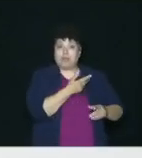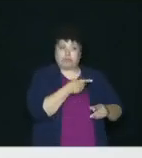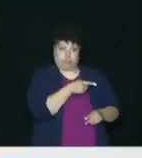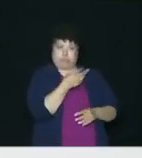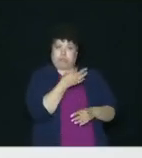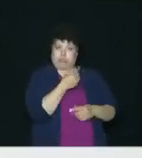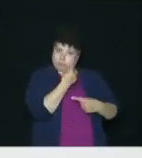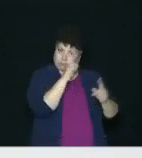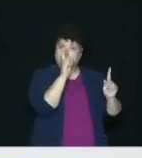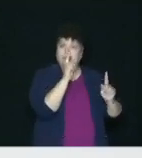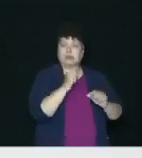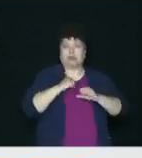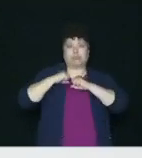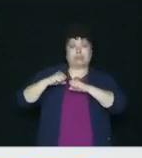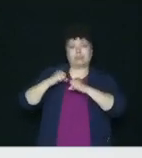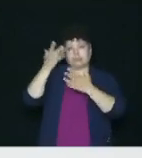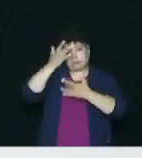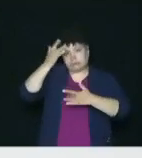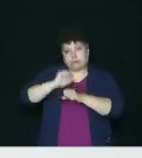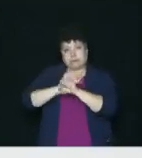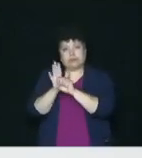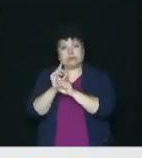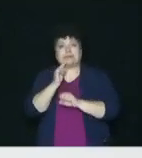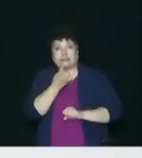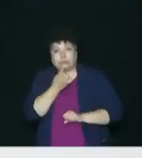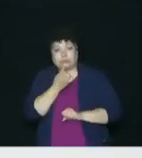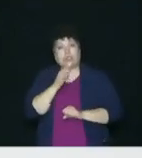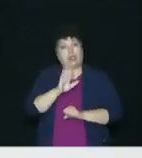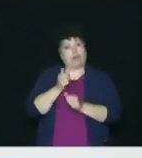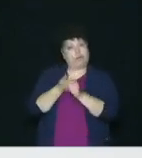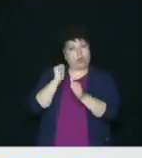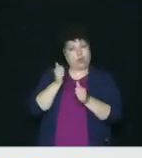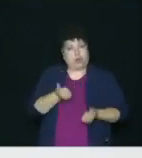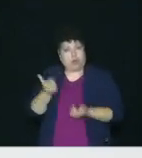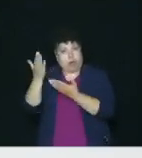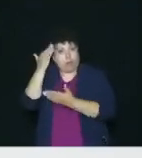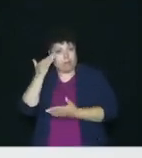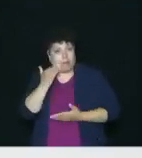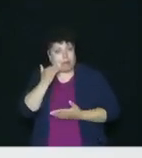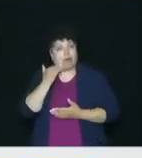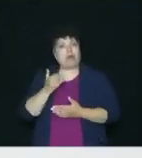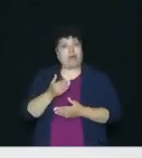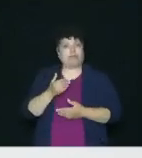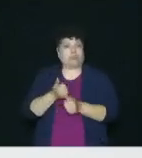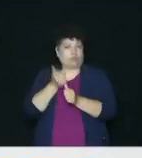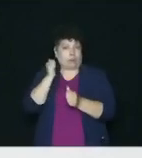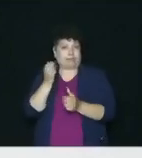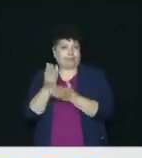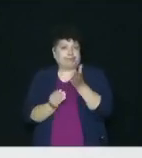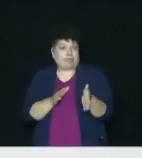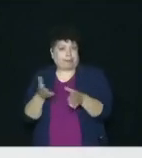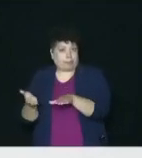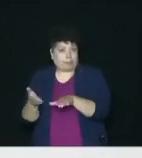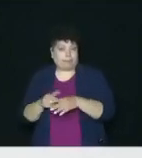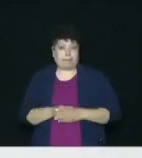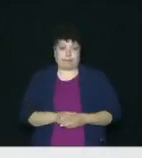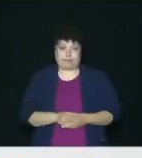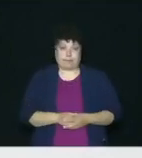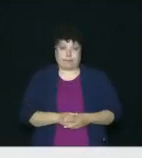NOW IT WILL BE DONE WITH YOUNG CHILDREN. VACCINES IN CANADA ARE VERY